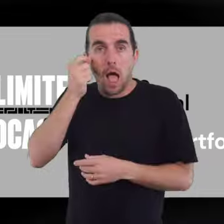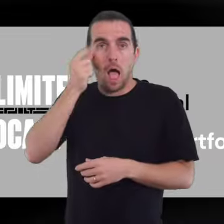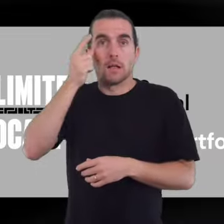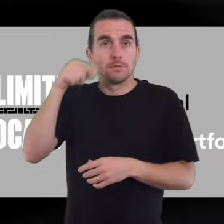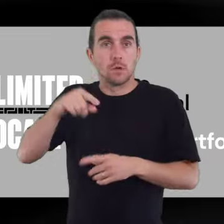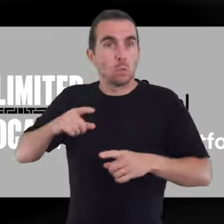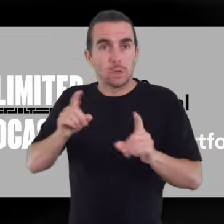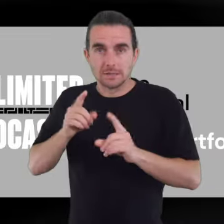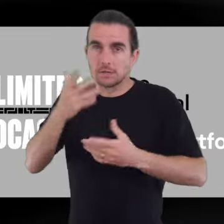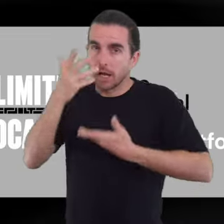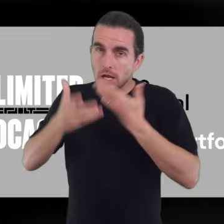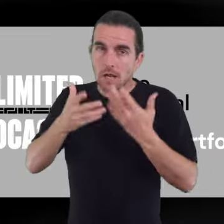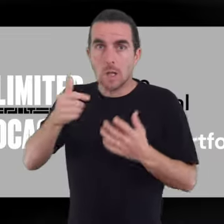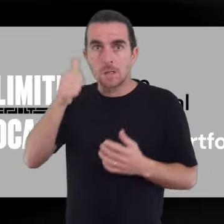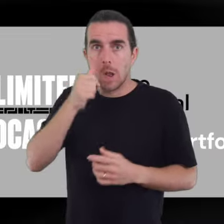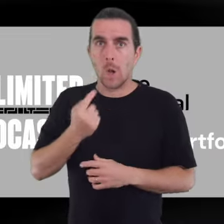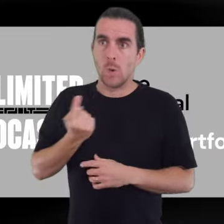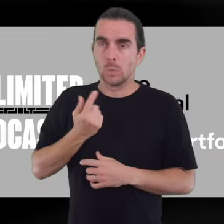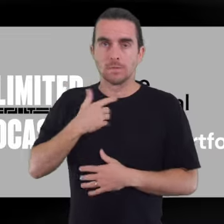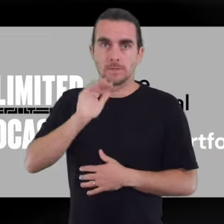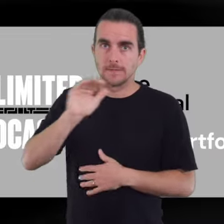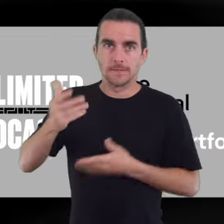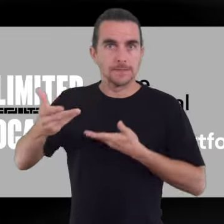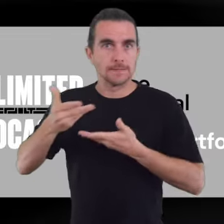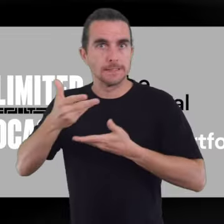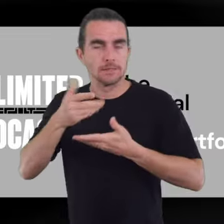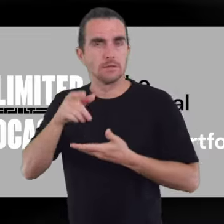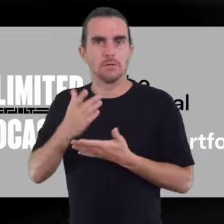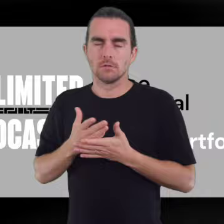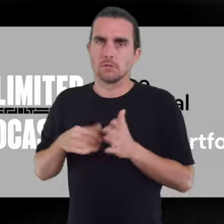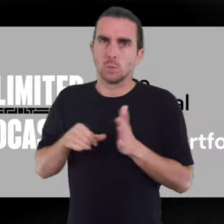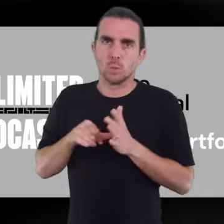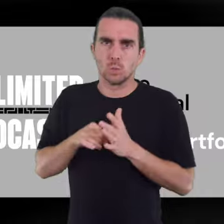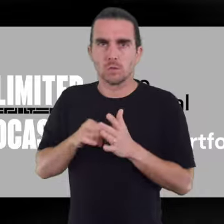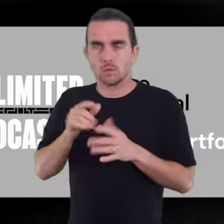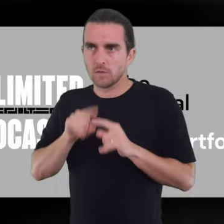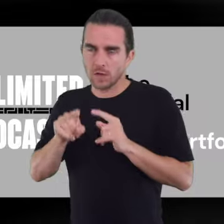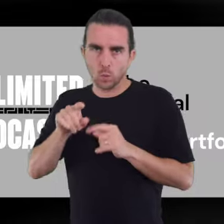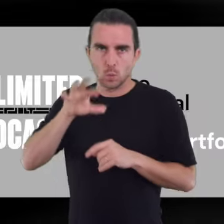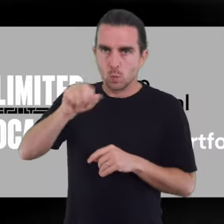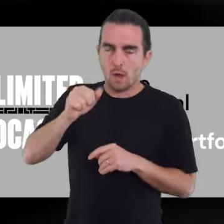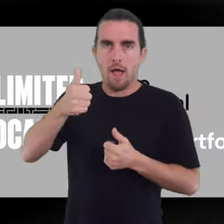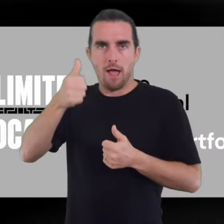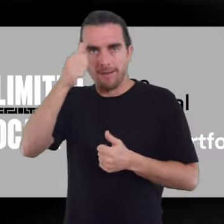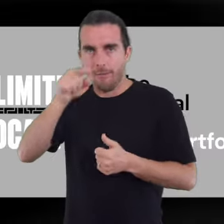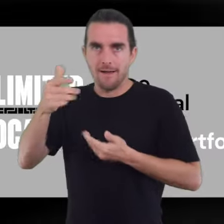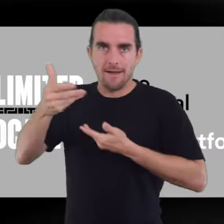that with like local swimming pools, and trying to explain what the idea is, and knowing who to talk to.